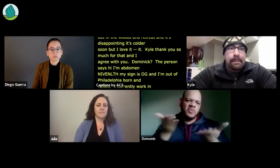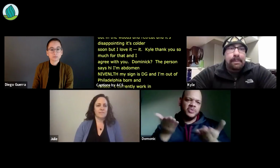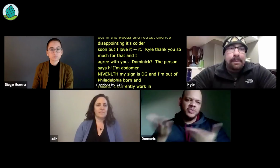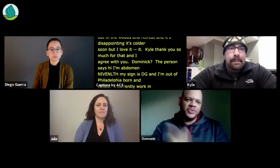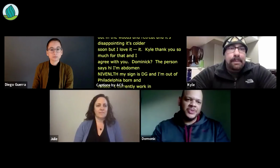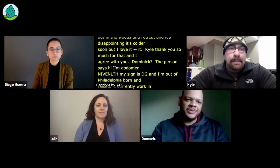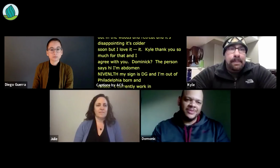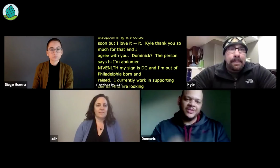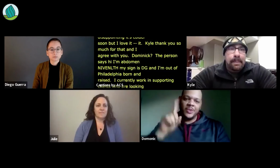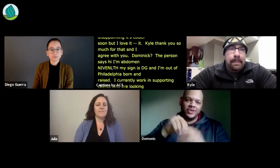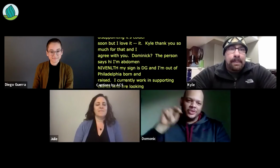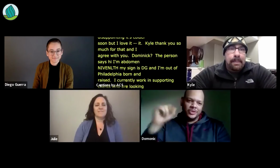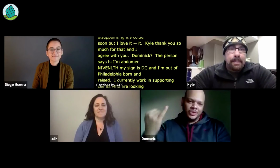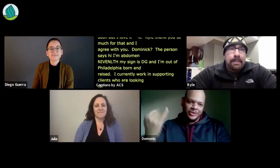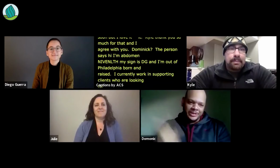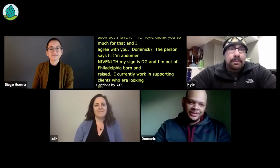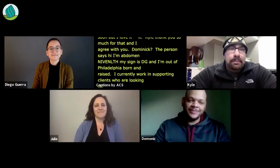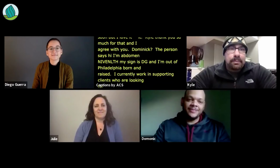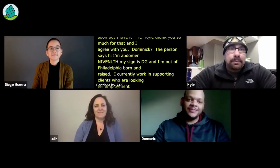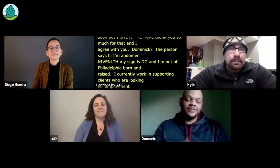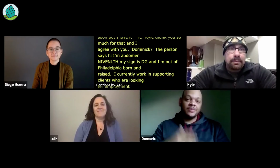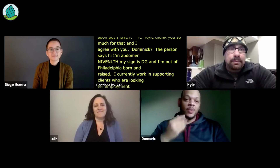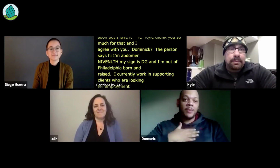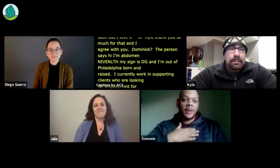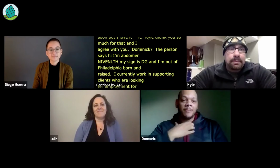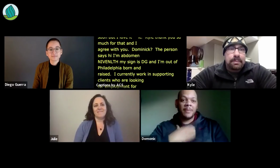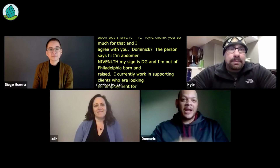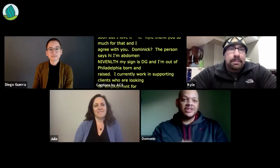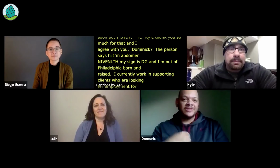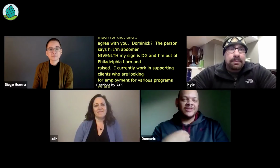where we provide those community services in New Jersey.